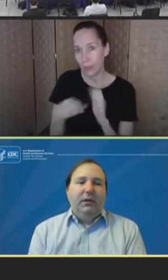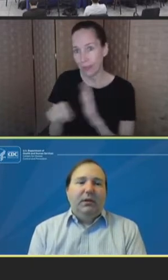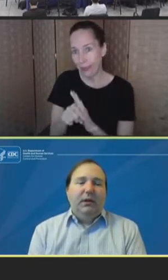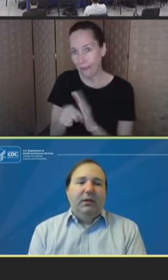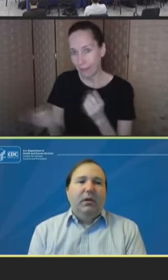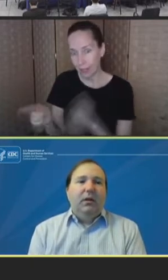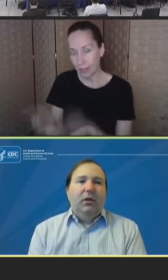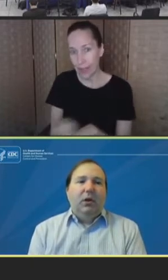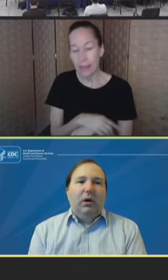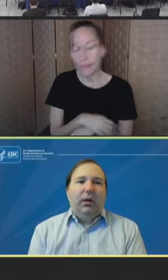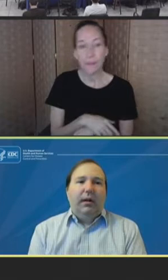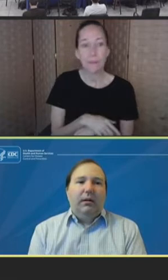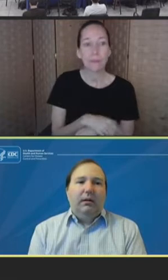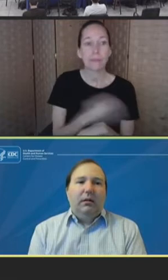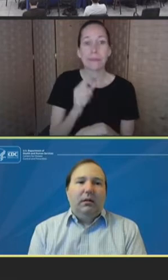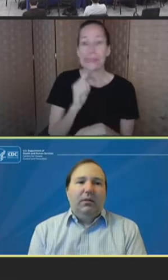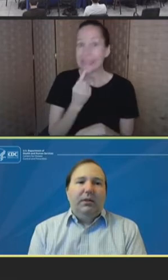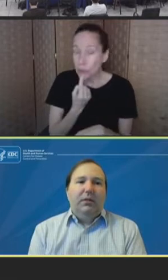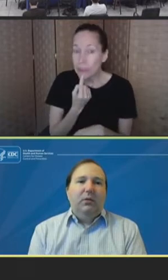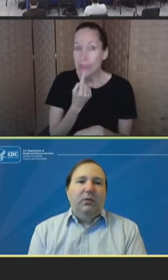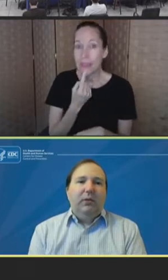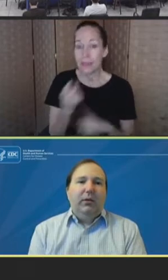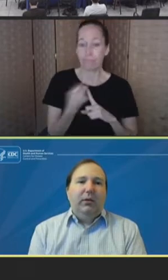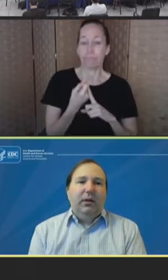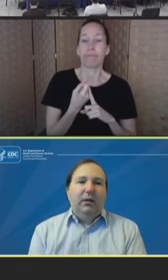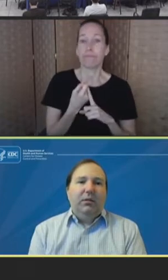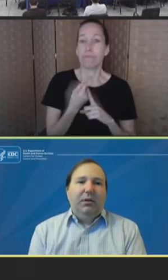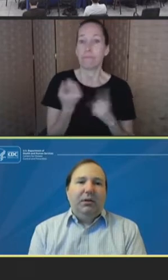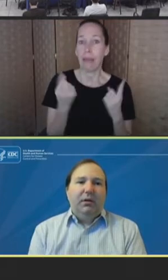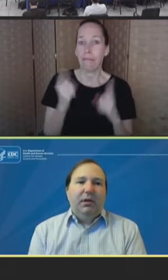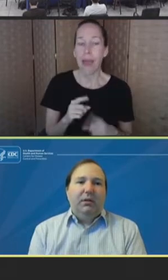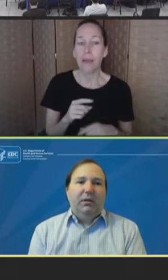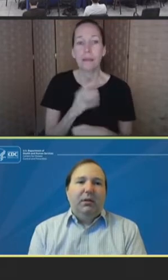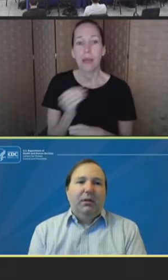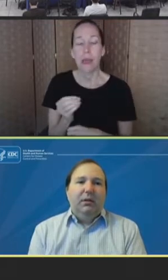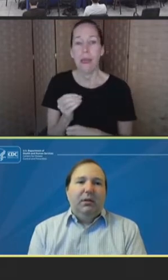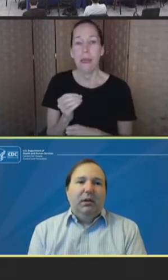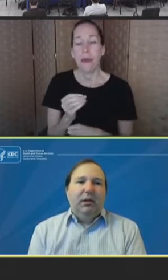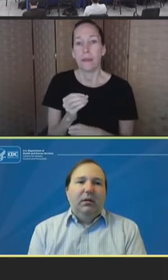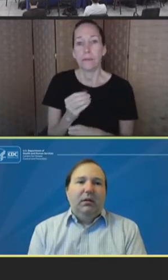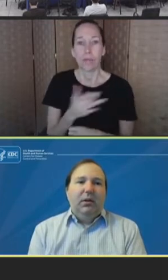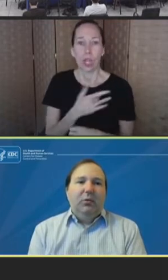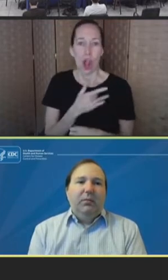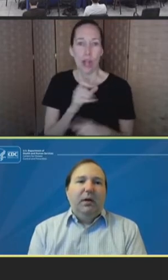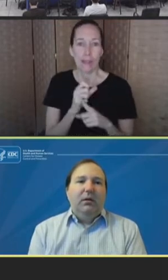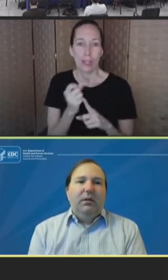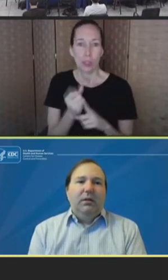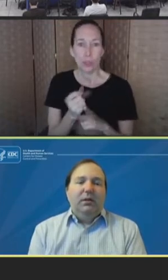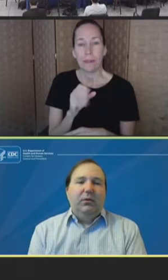and then cardiac events including myocarditis and pericarditis and thromboembolic events and